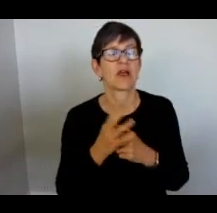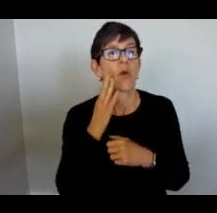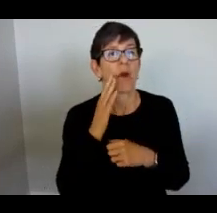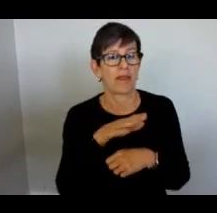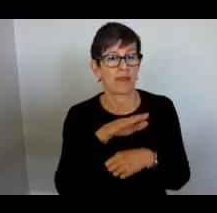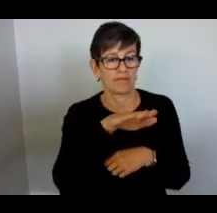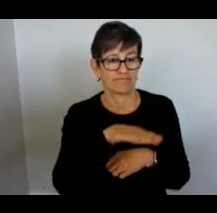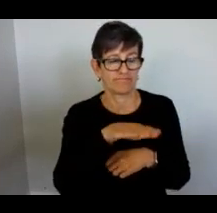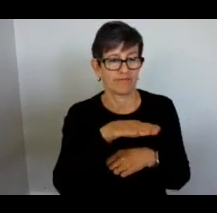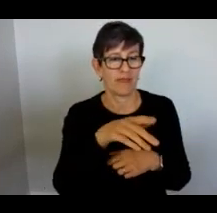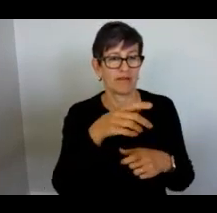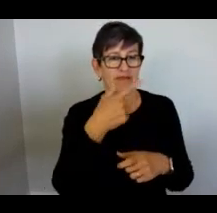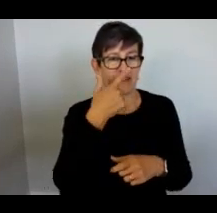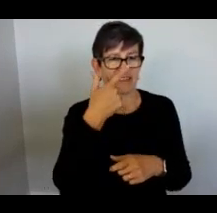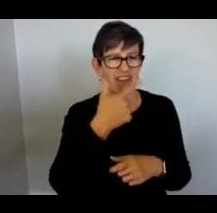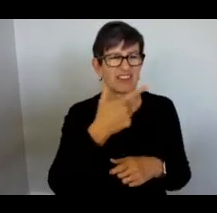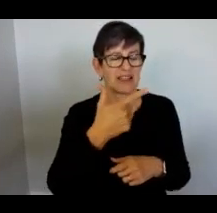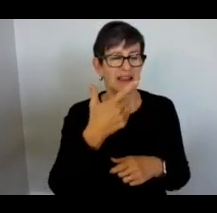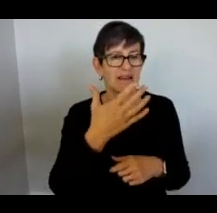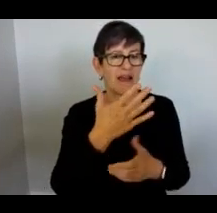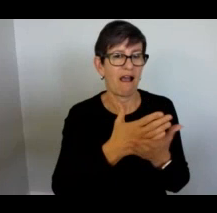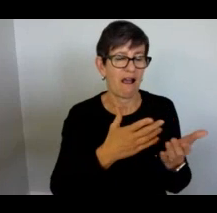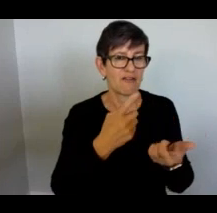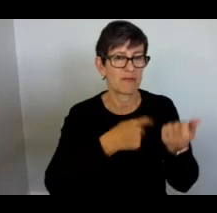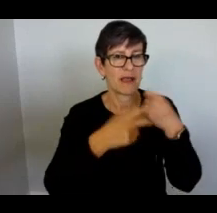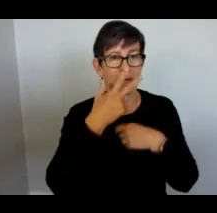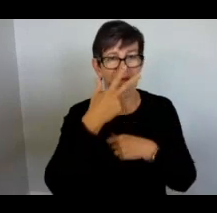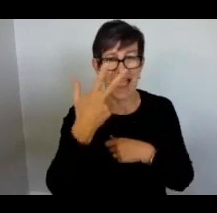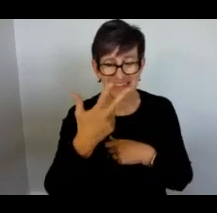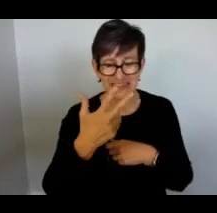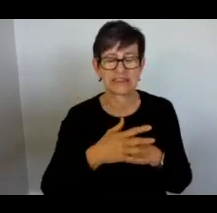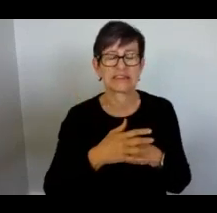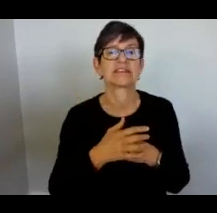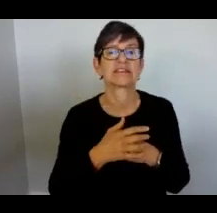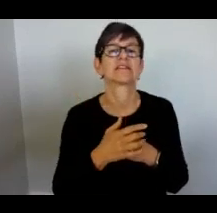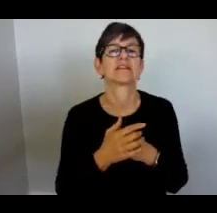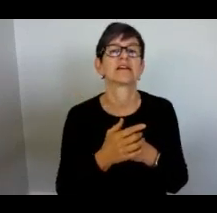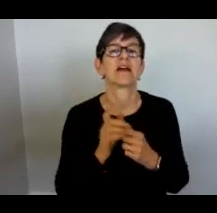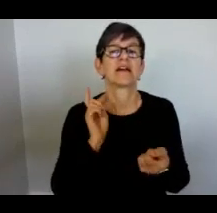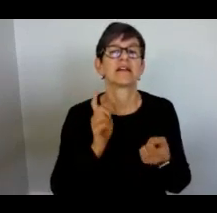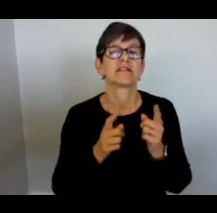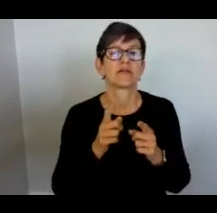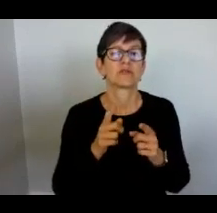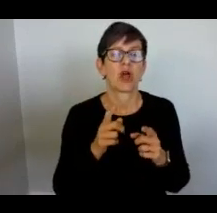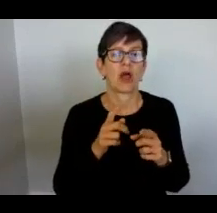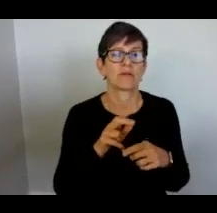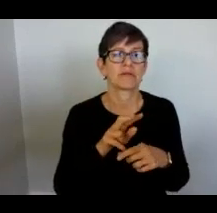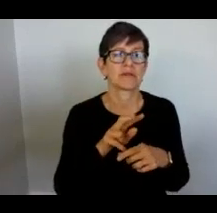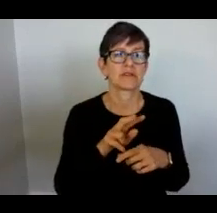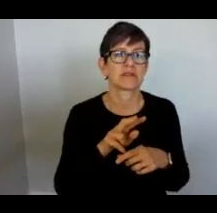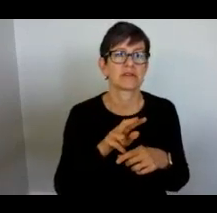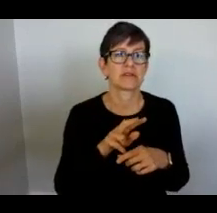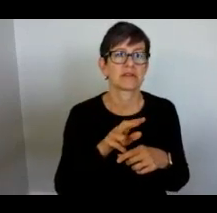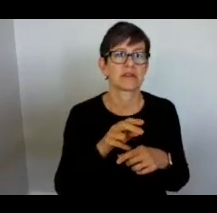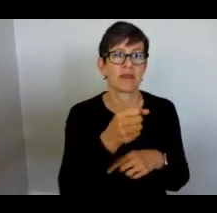children in children's residentials where they're transitioning from long-term out-of-home care,